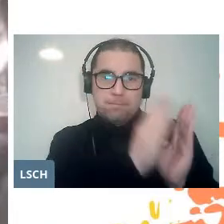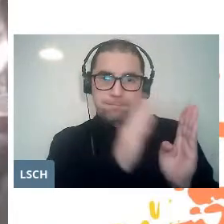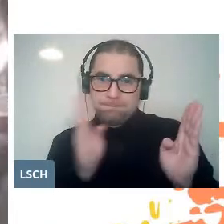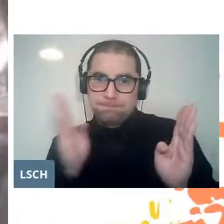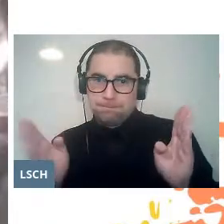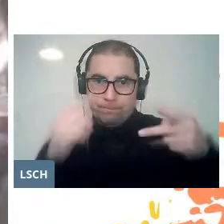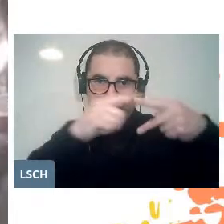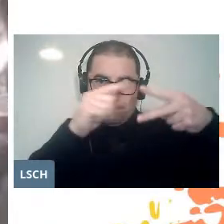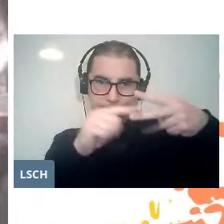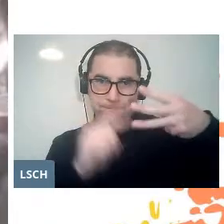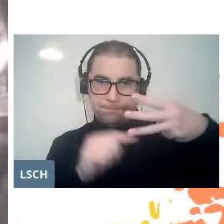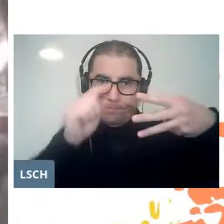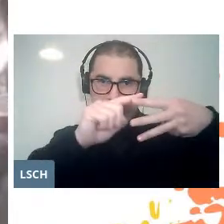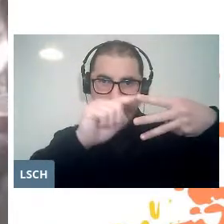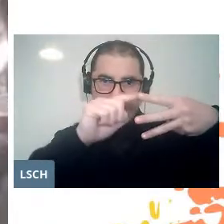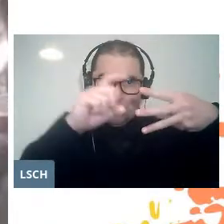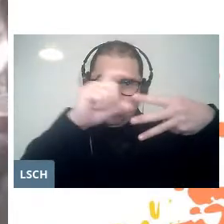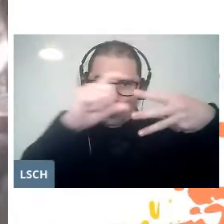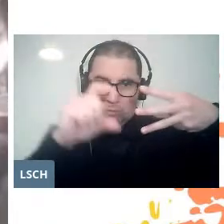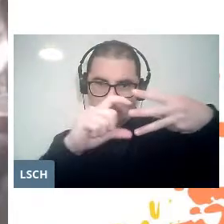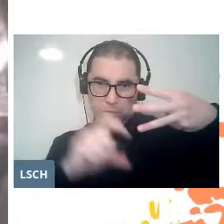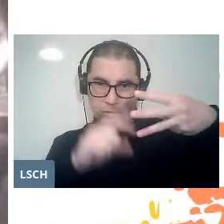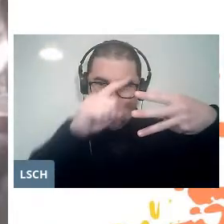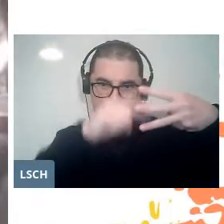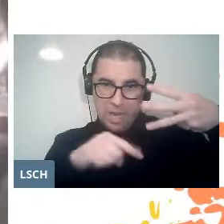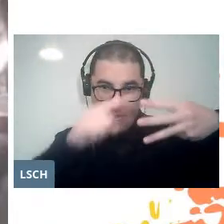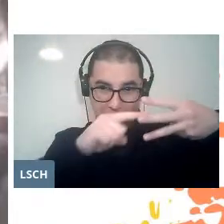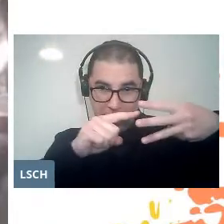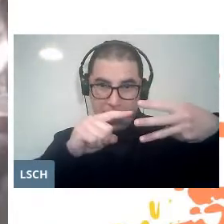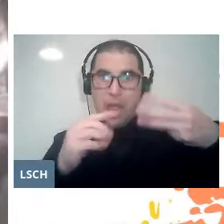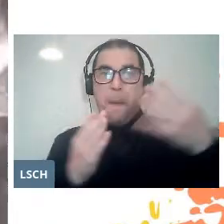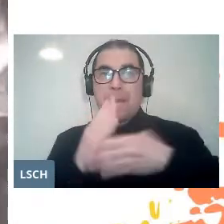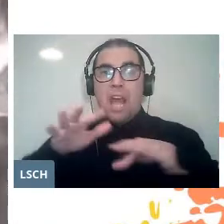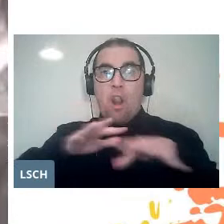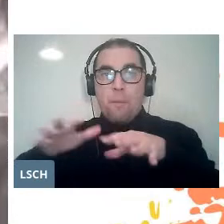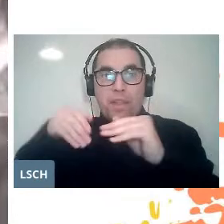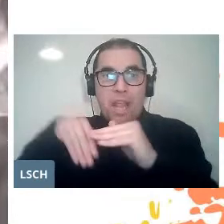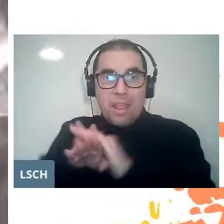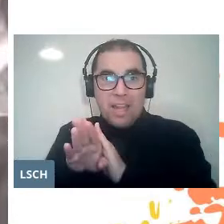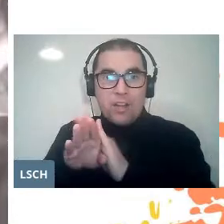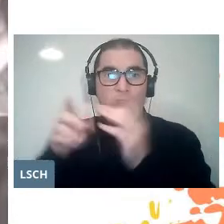These three parts are the origin of the movements within a symphony,